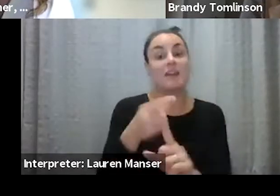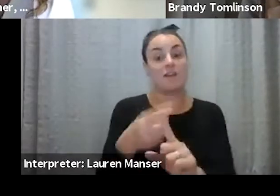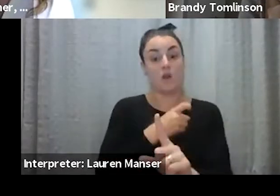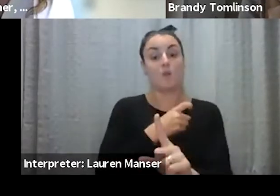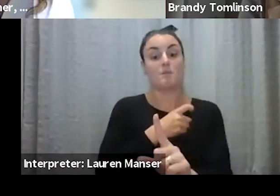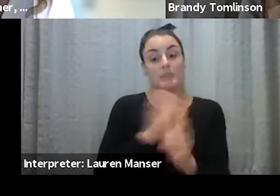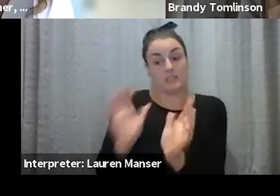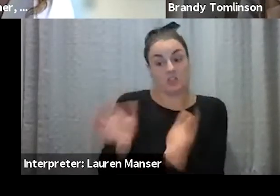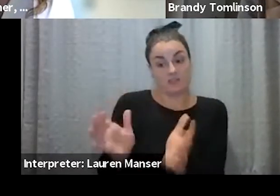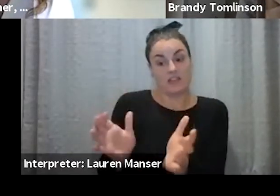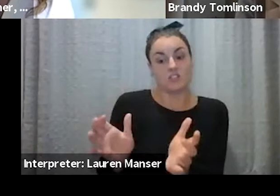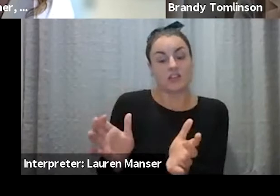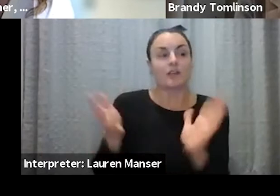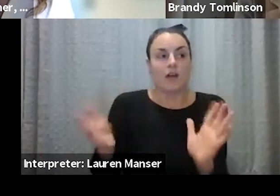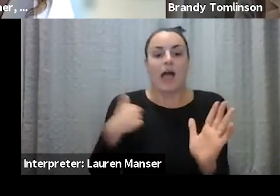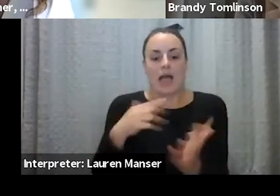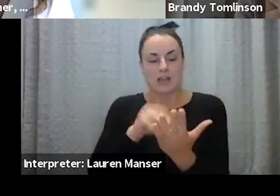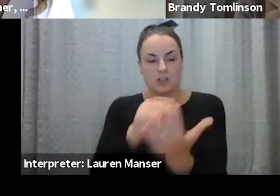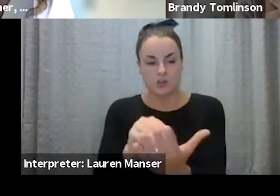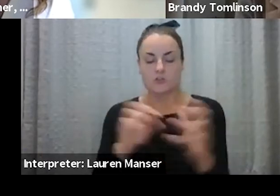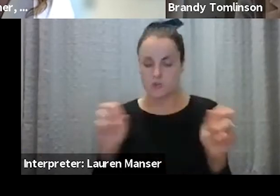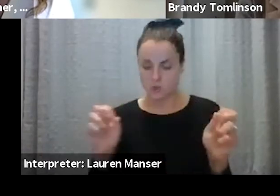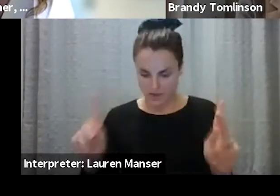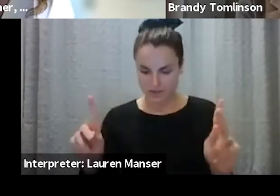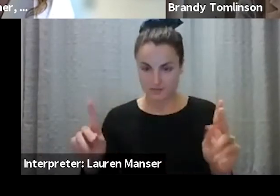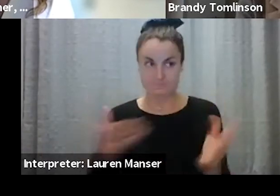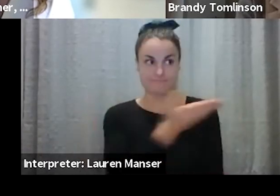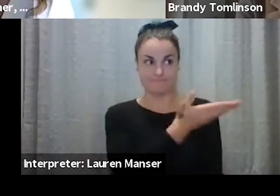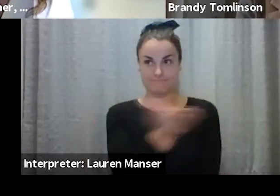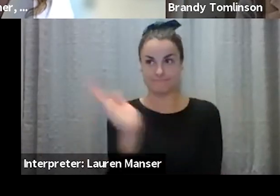about how to create a stigma free environment,